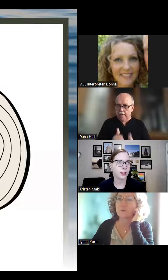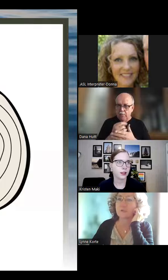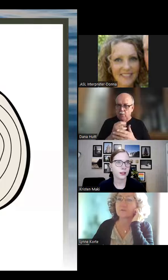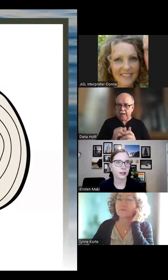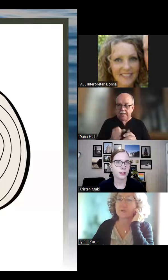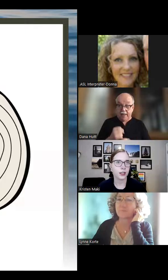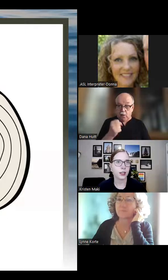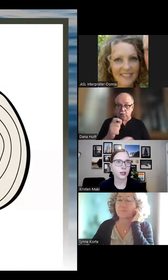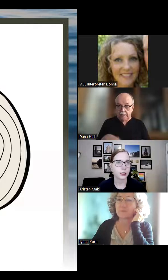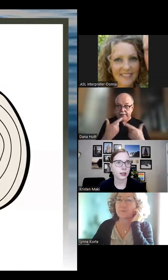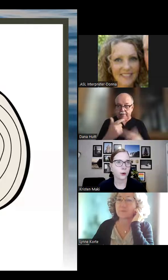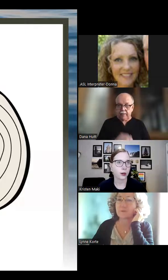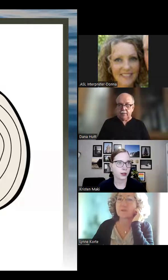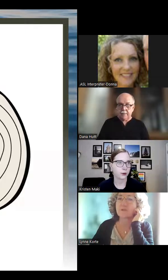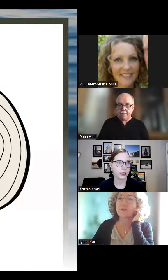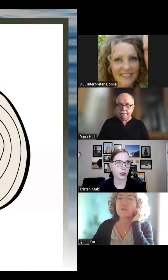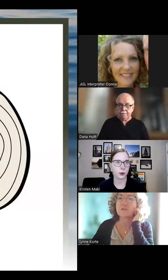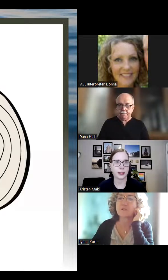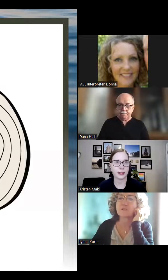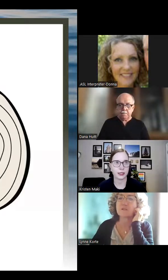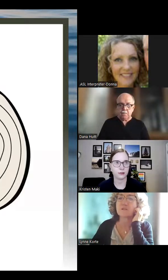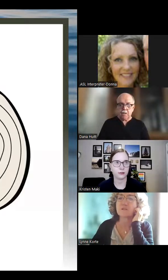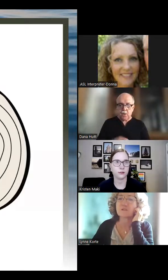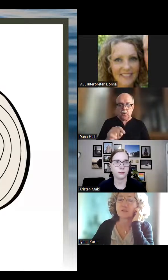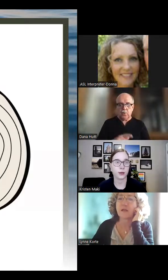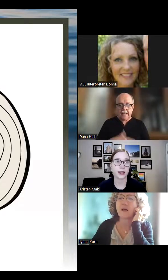January of next year. And you can keep an eye on the WA Cares Fund web fooit